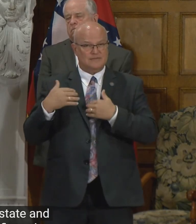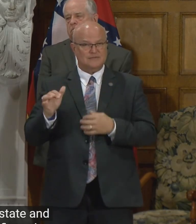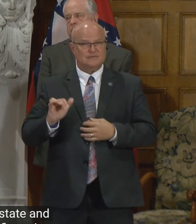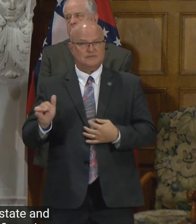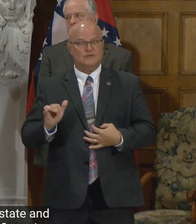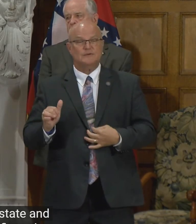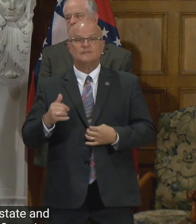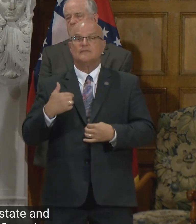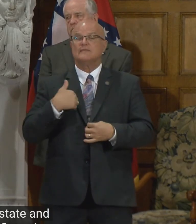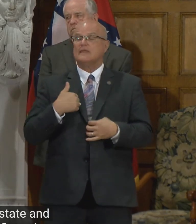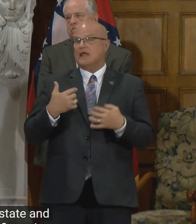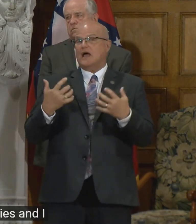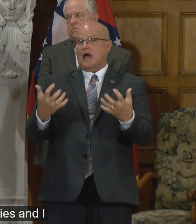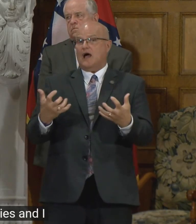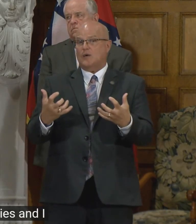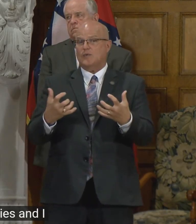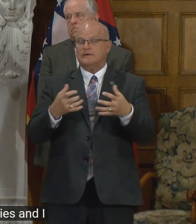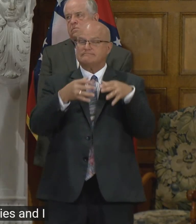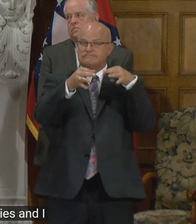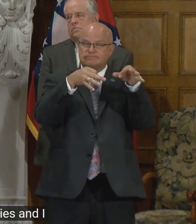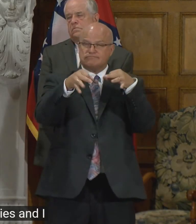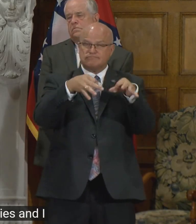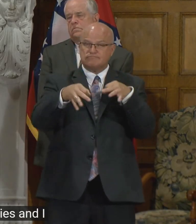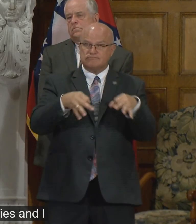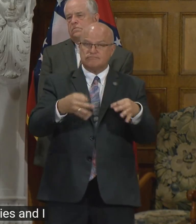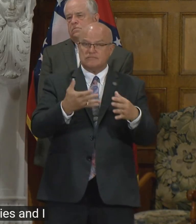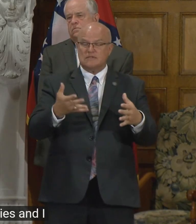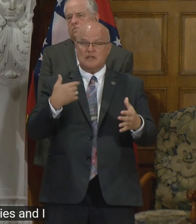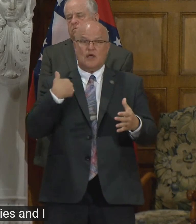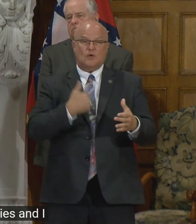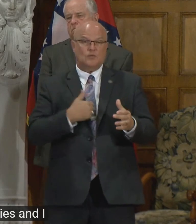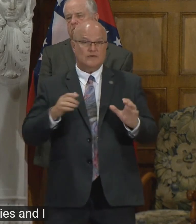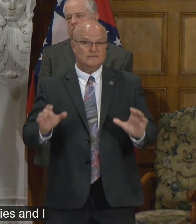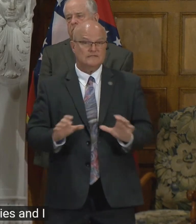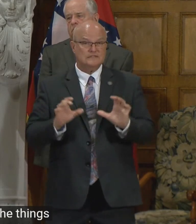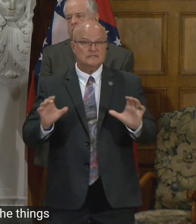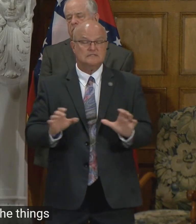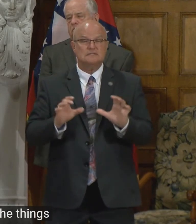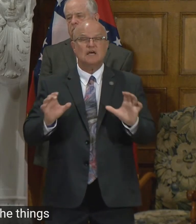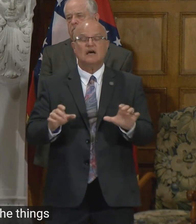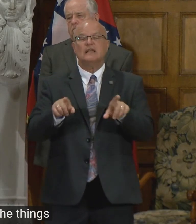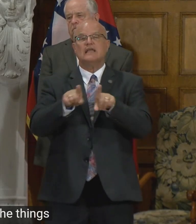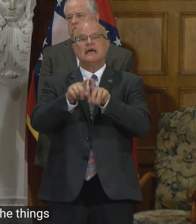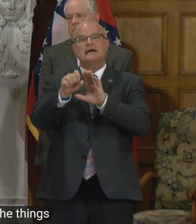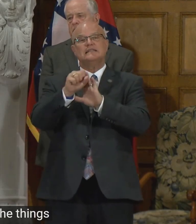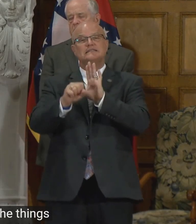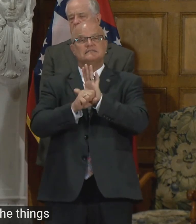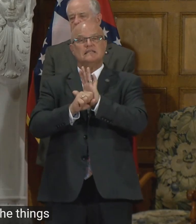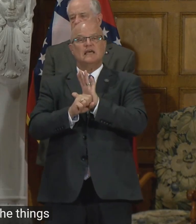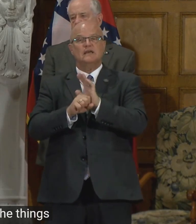And I want to go through some of the things that we've done as a state to